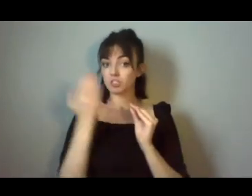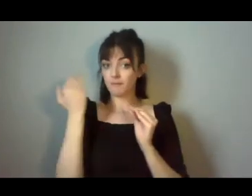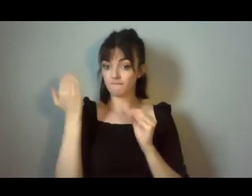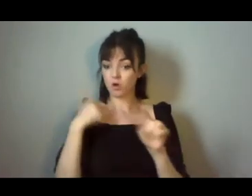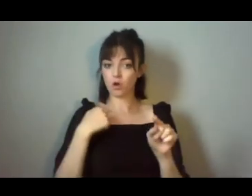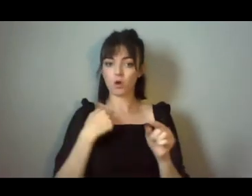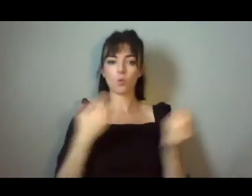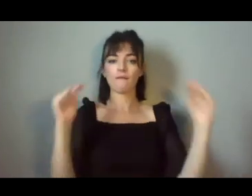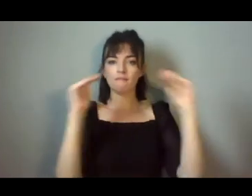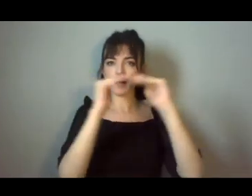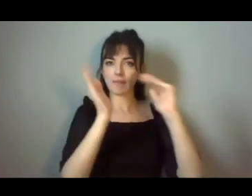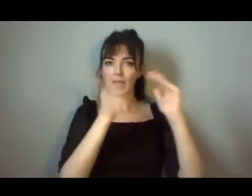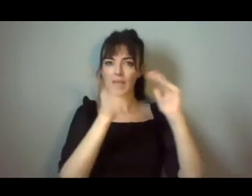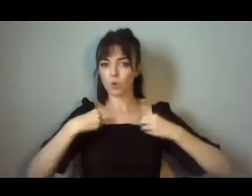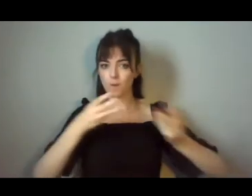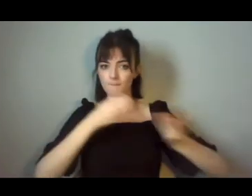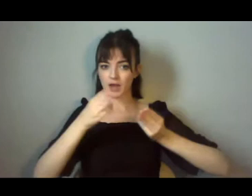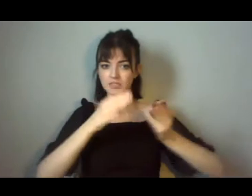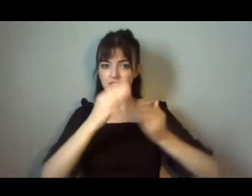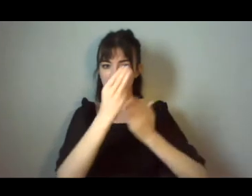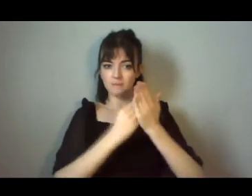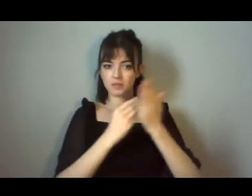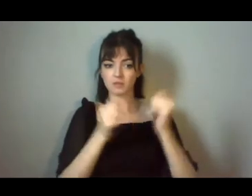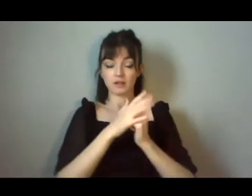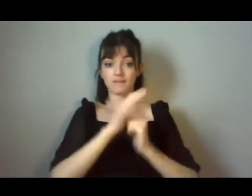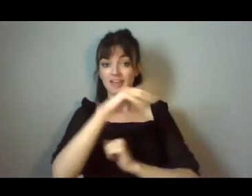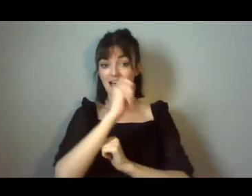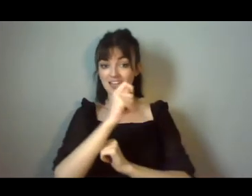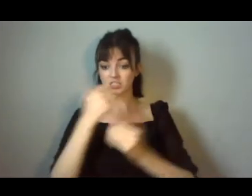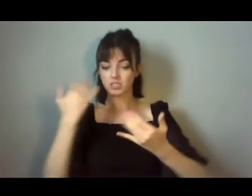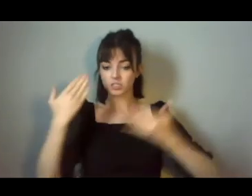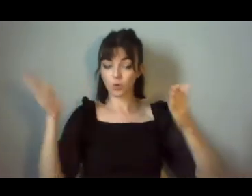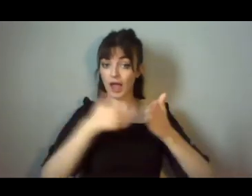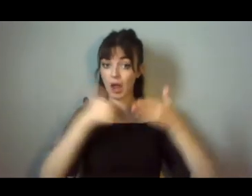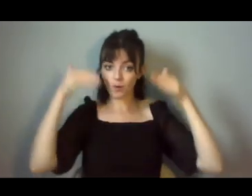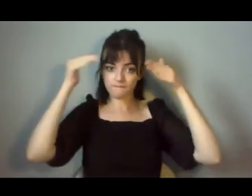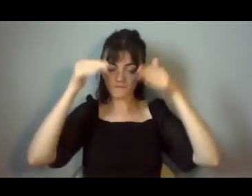principles of the act a number of years ago, so our focus has been very much on bedding that down,